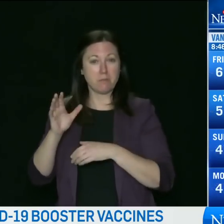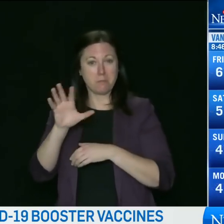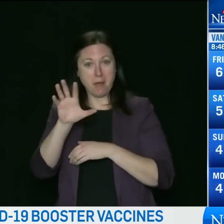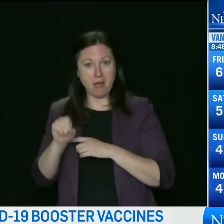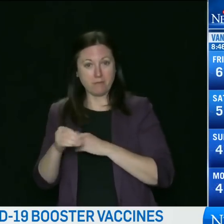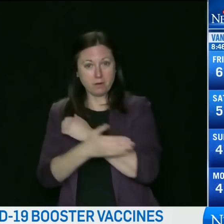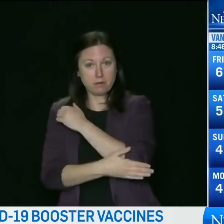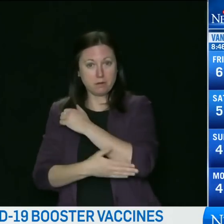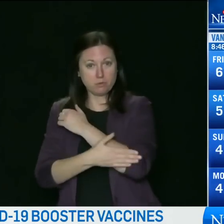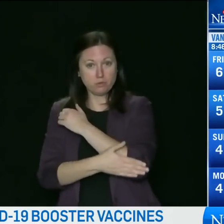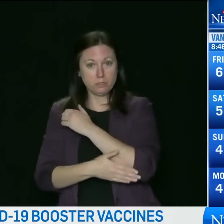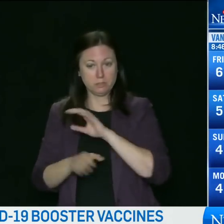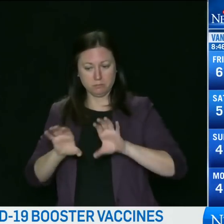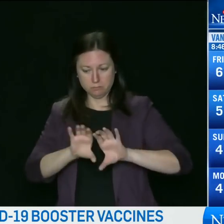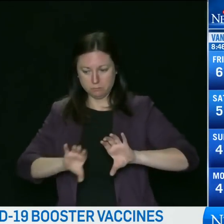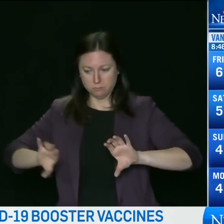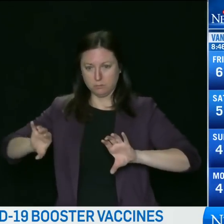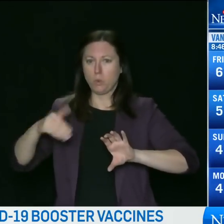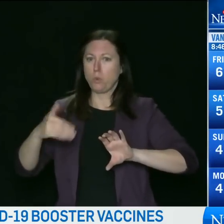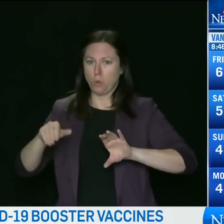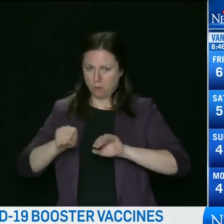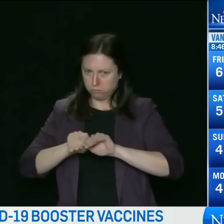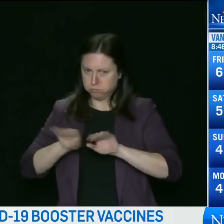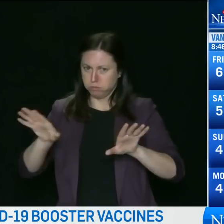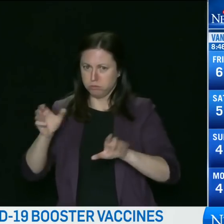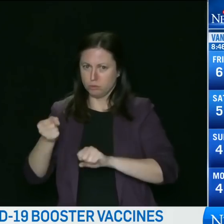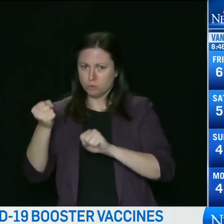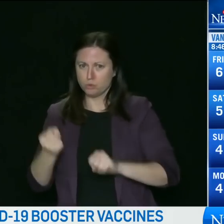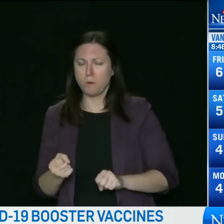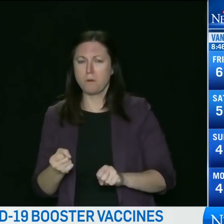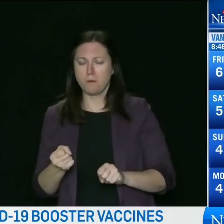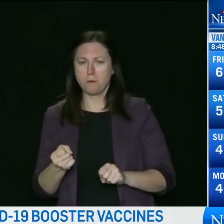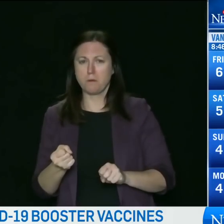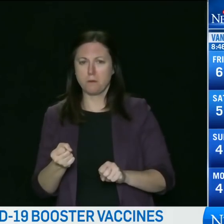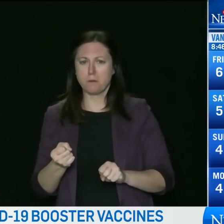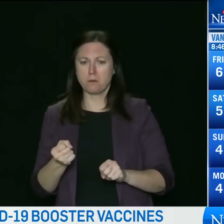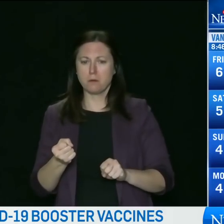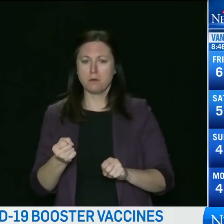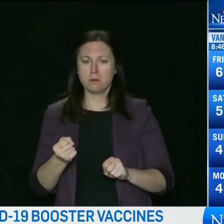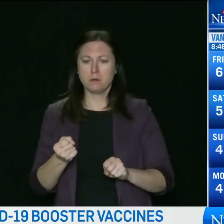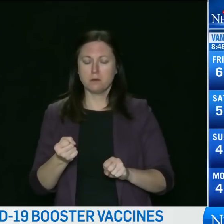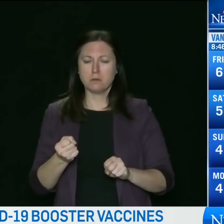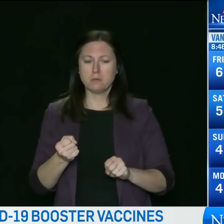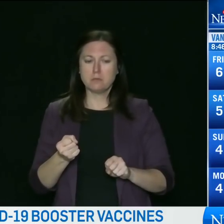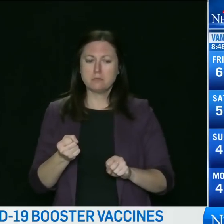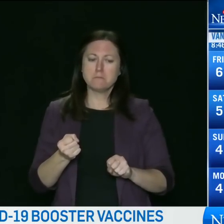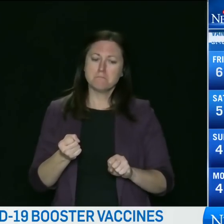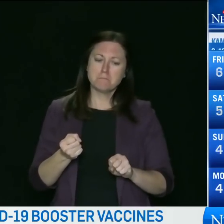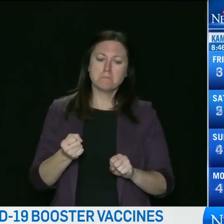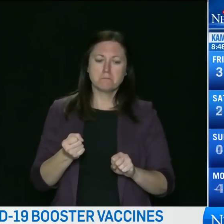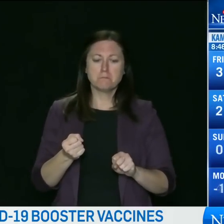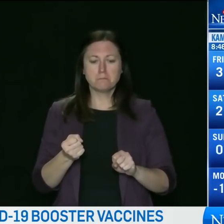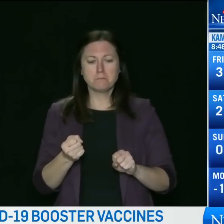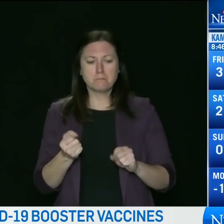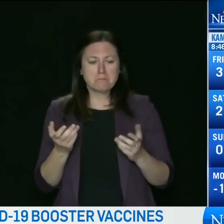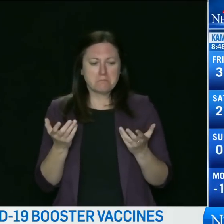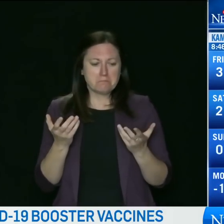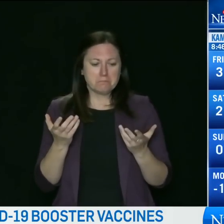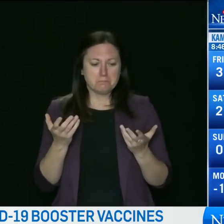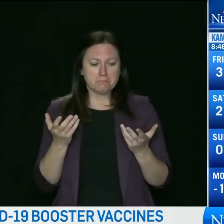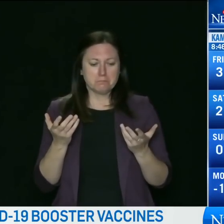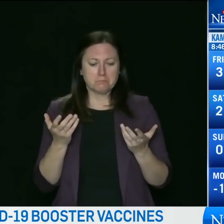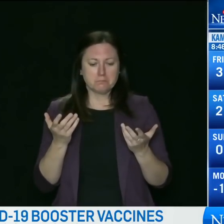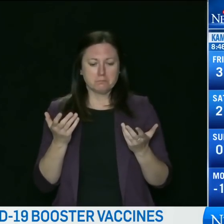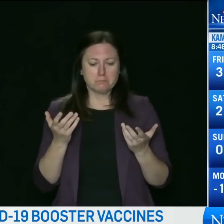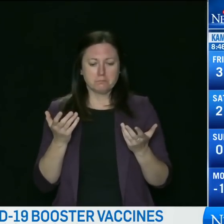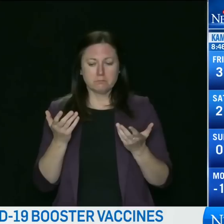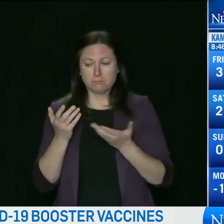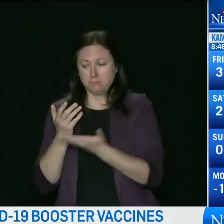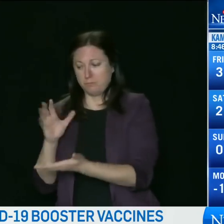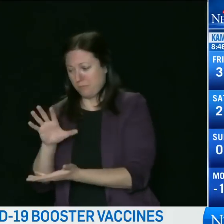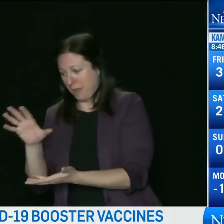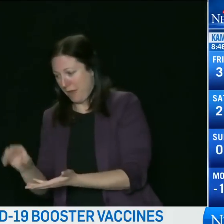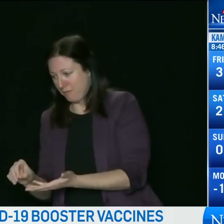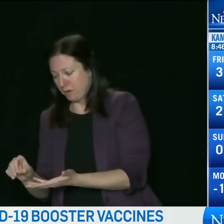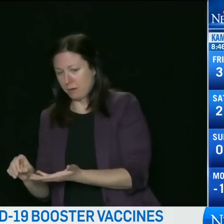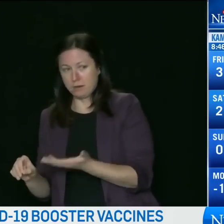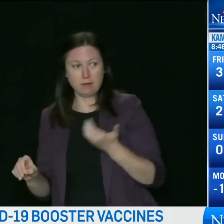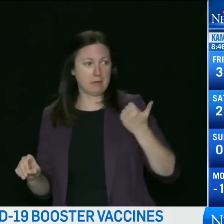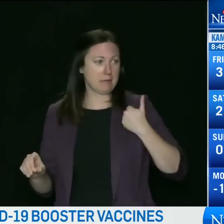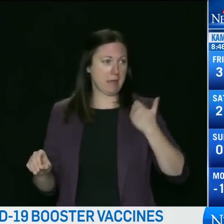MAYBE THIS IS HAPPENING IN